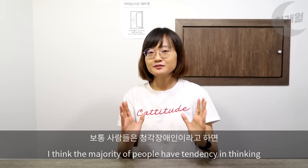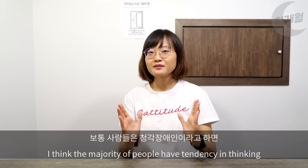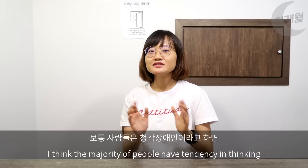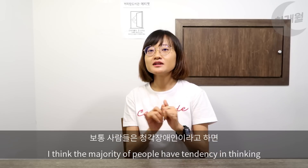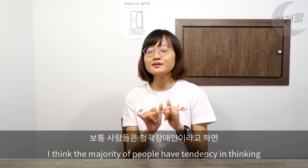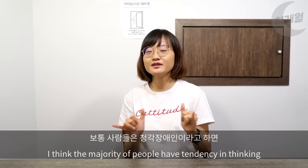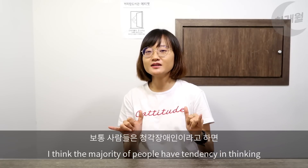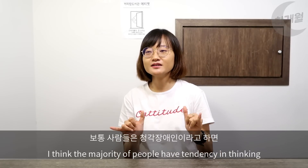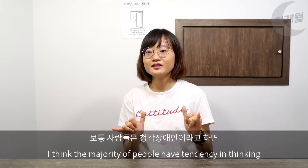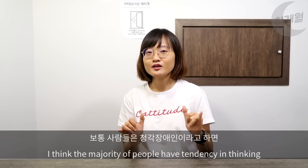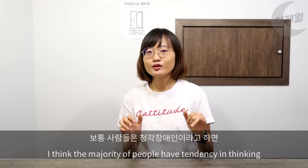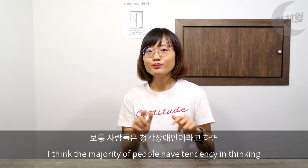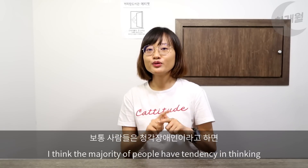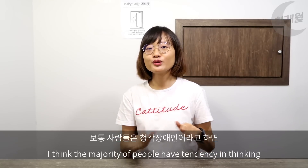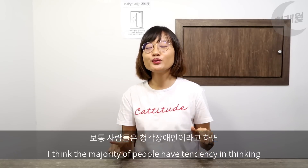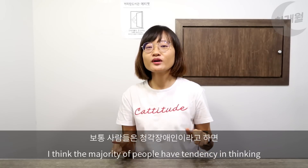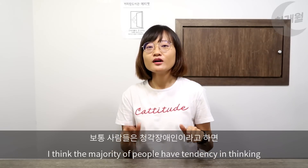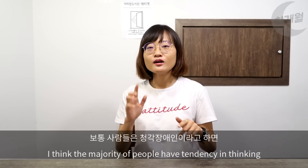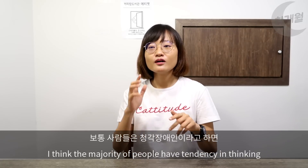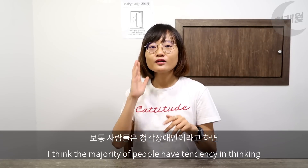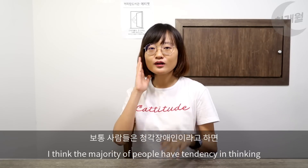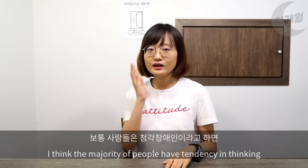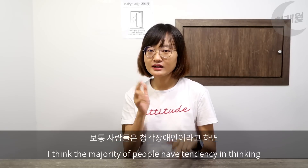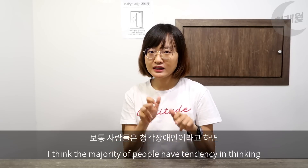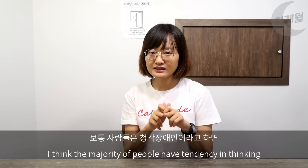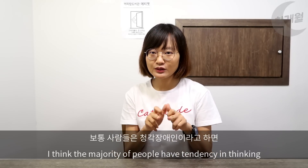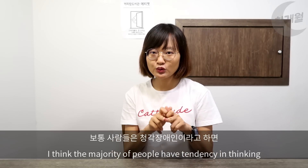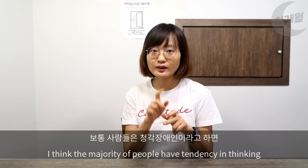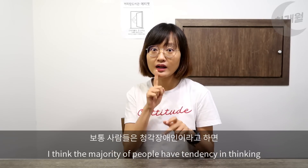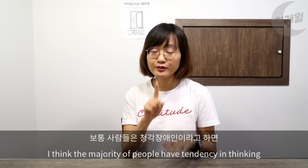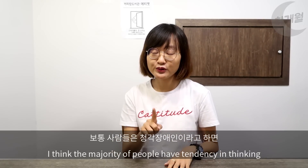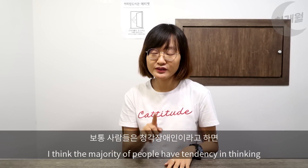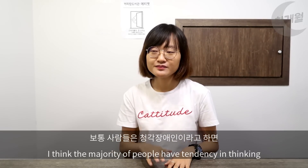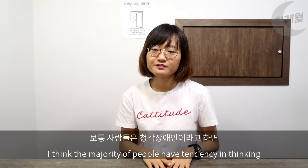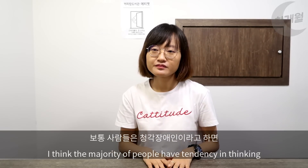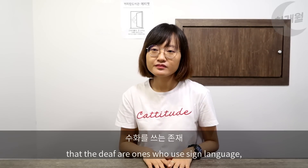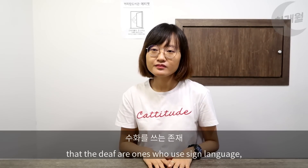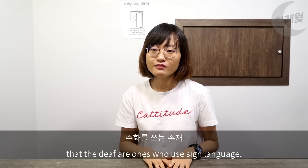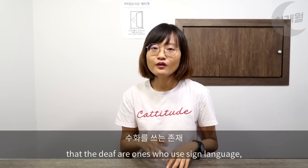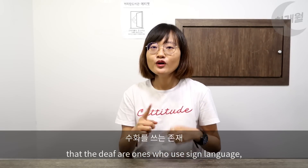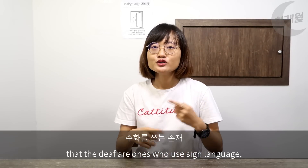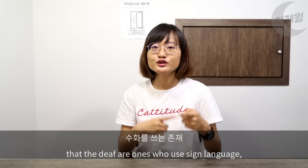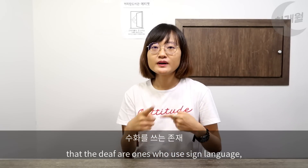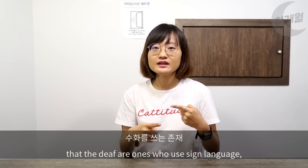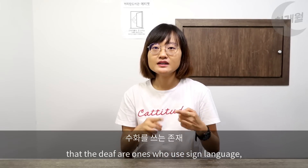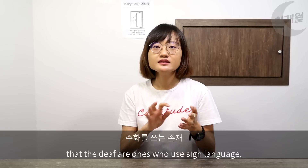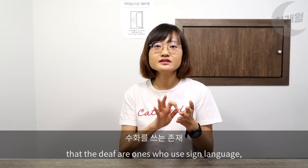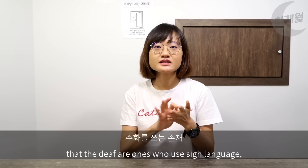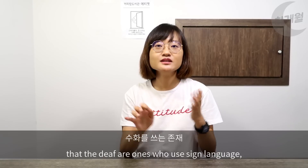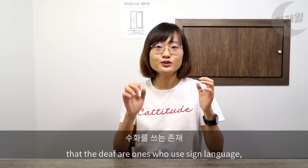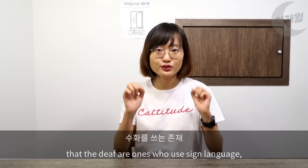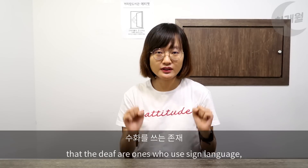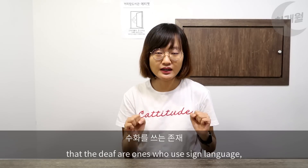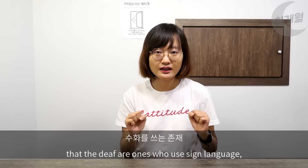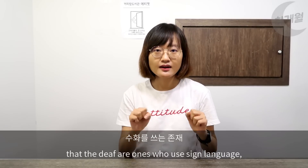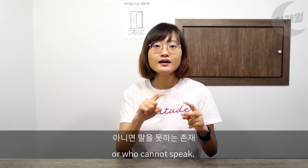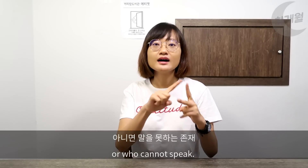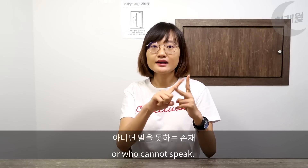I think the majority of people have tendency in thinking that the deaf are ones who use sign language,